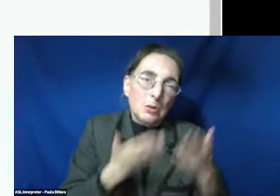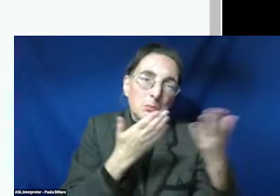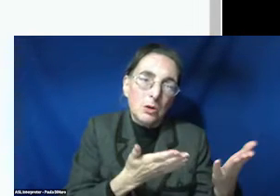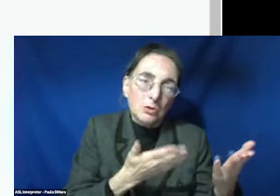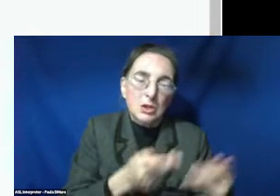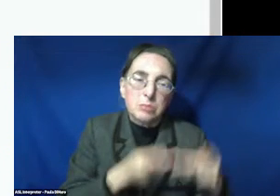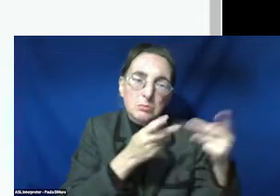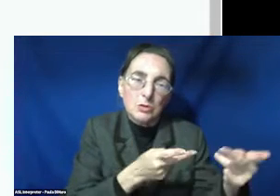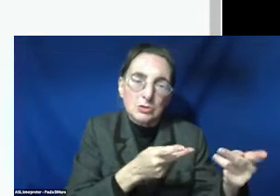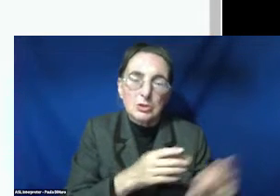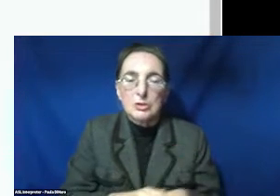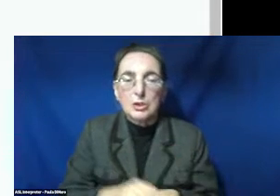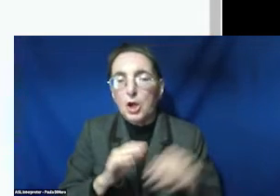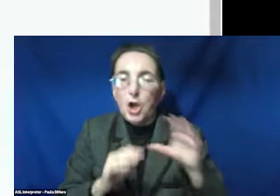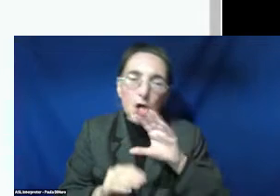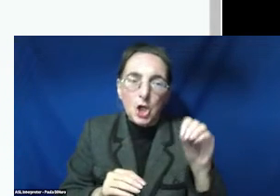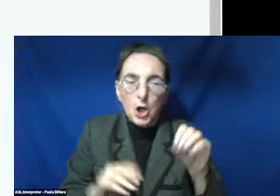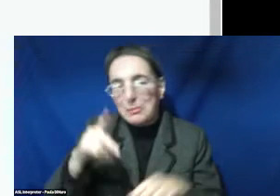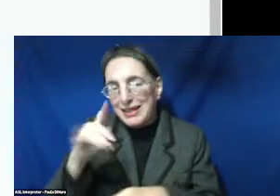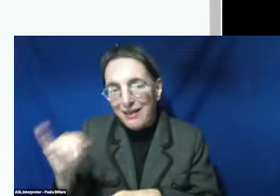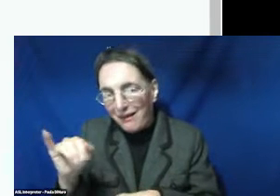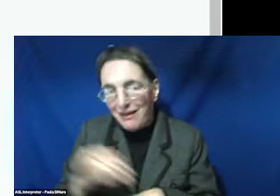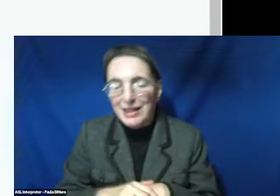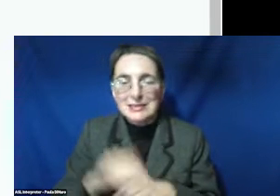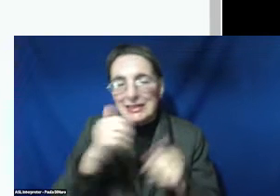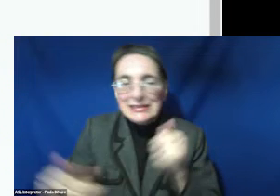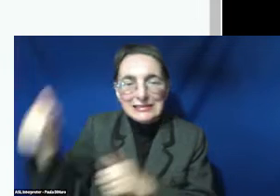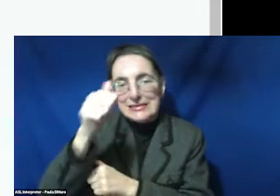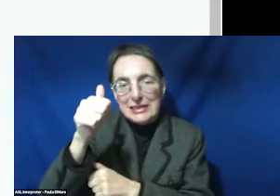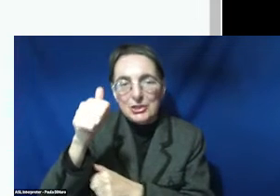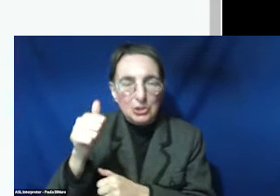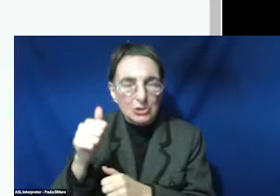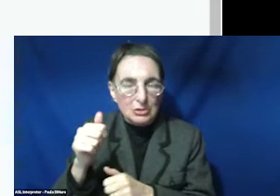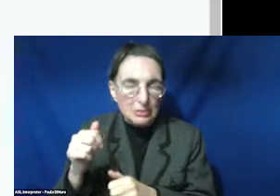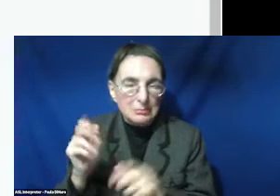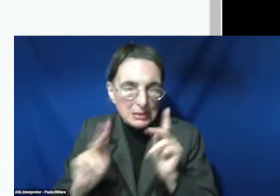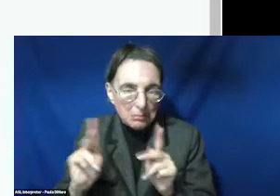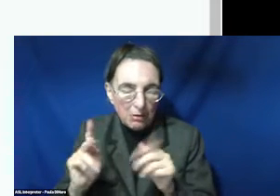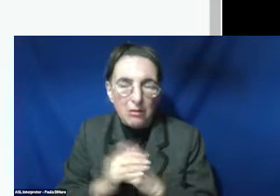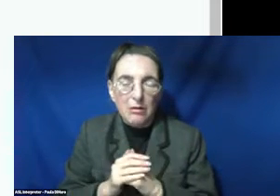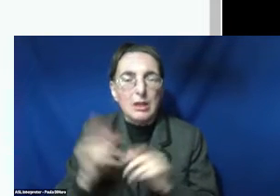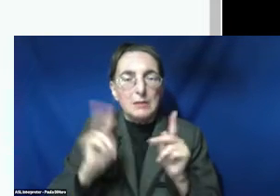and even people who are in your organization to look at and help you manage this proposal.